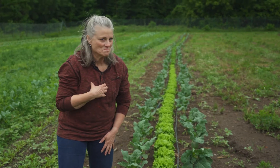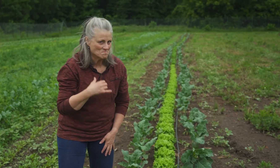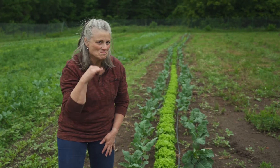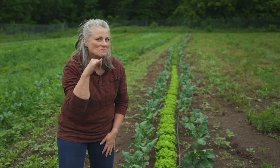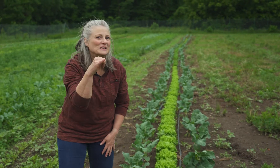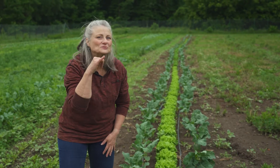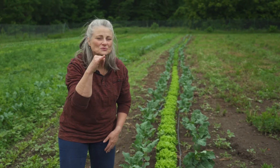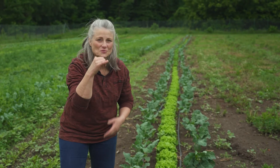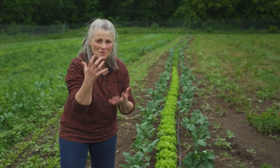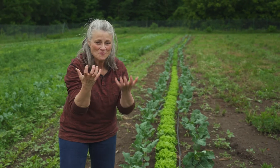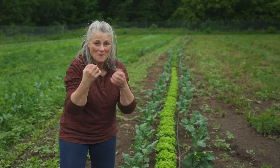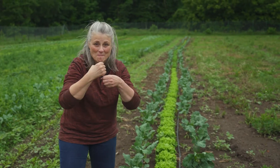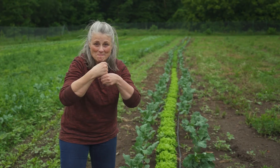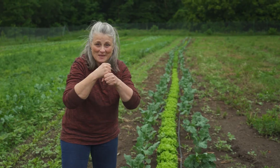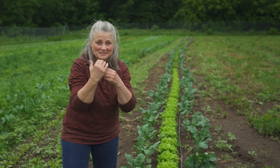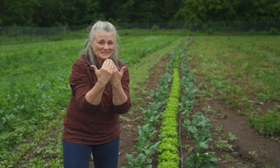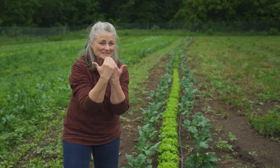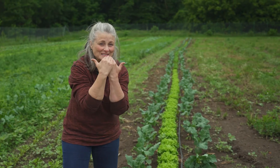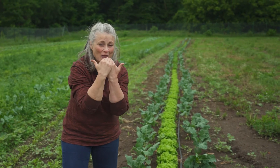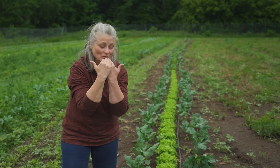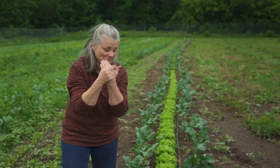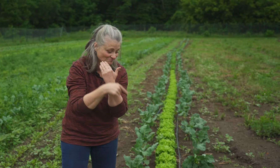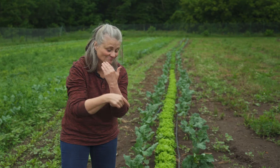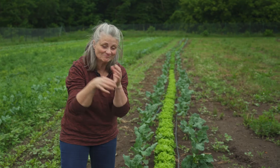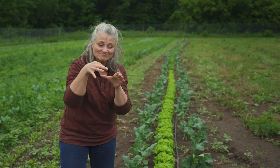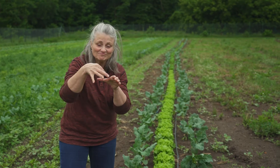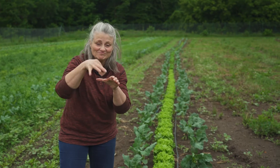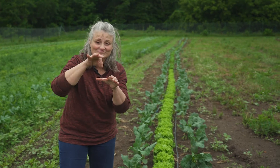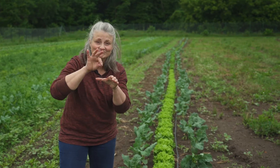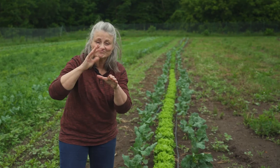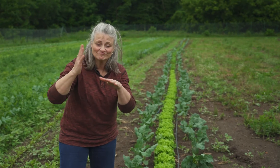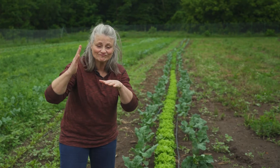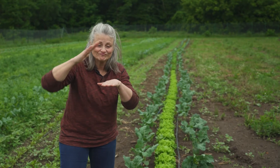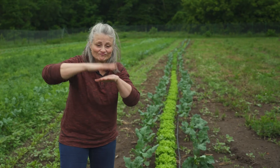Does it make you hungry? Me too, makes me want to make a sandwich.